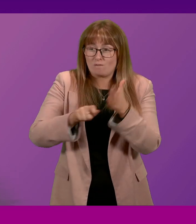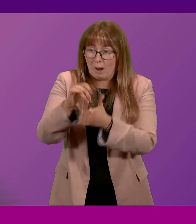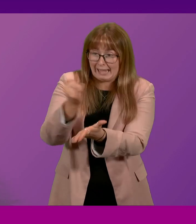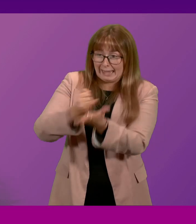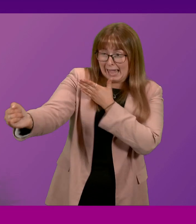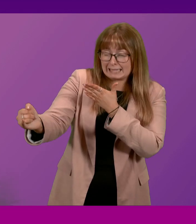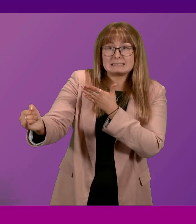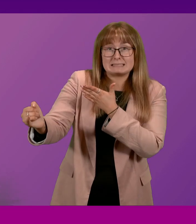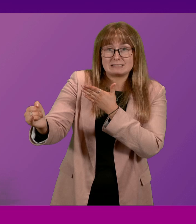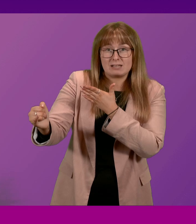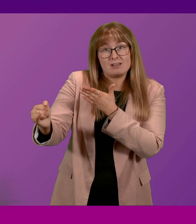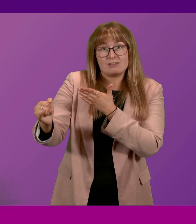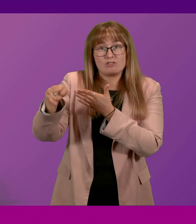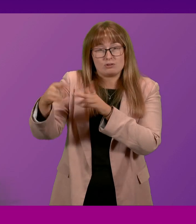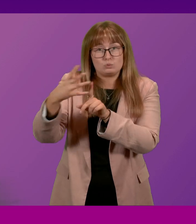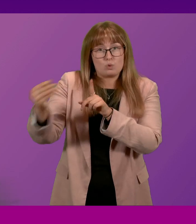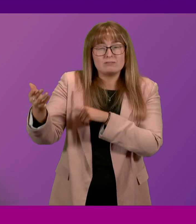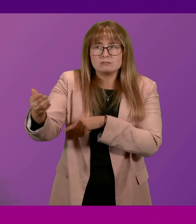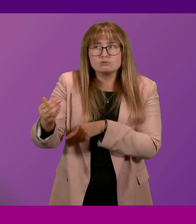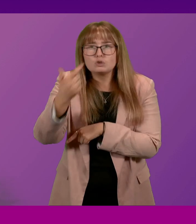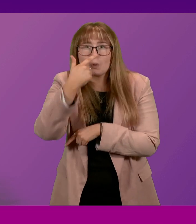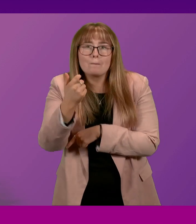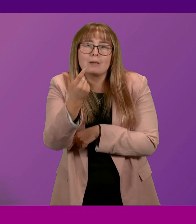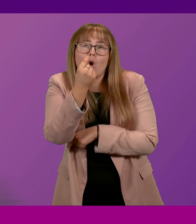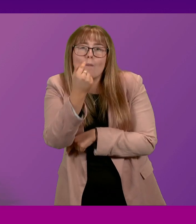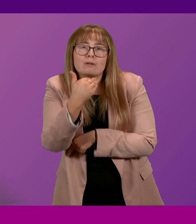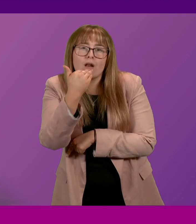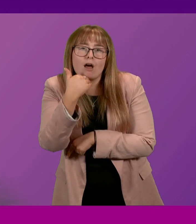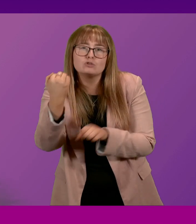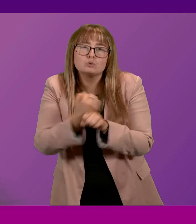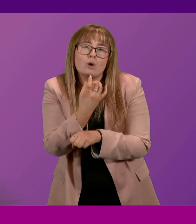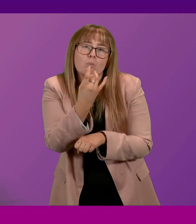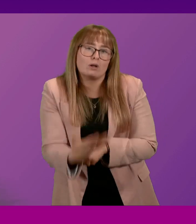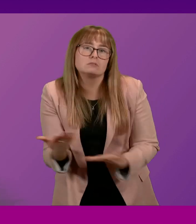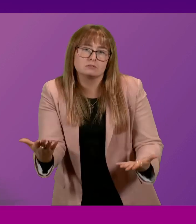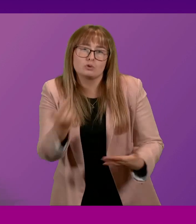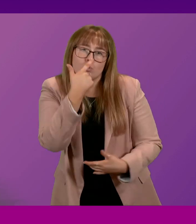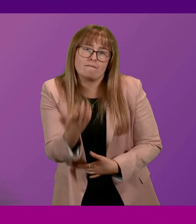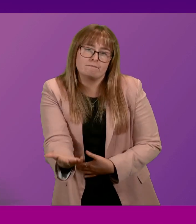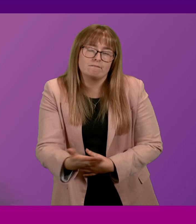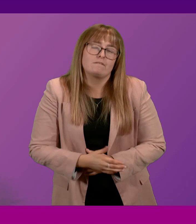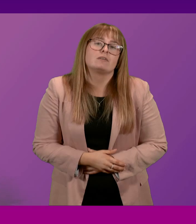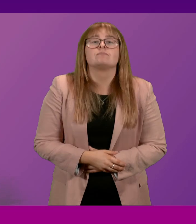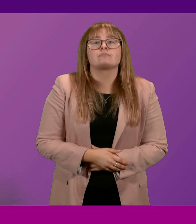motion from the Tories—he should at least be competent enough to do it on that occasion.